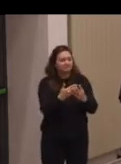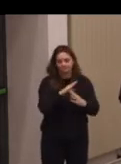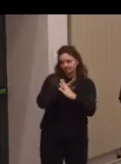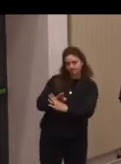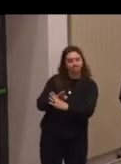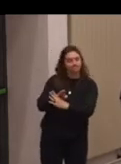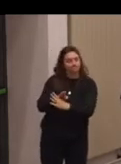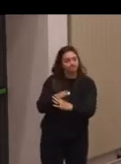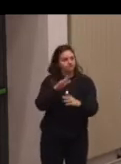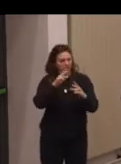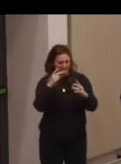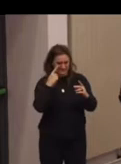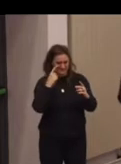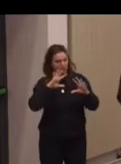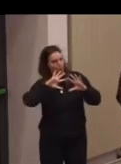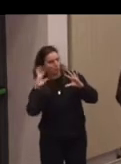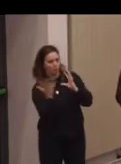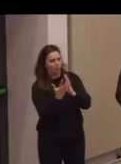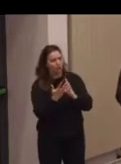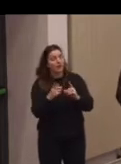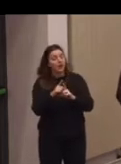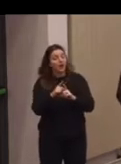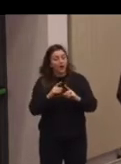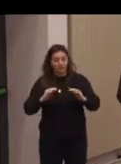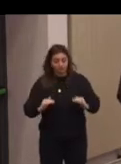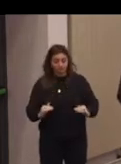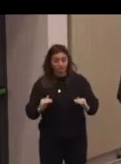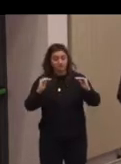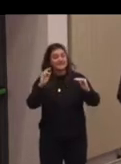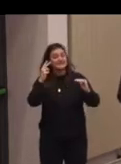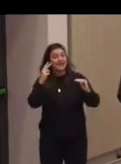for example that at upper secondary level, 35 per cent of the children with more than